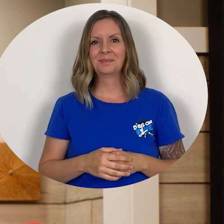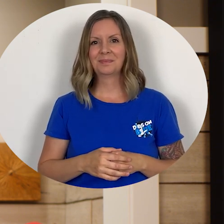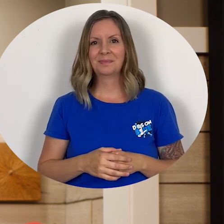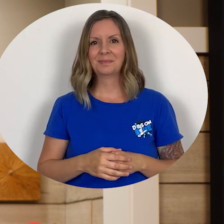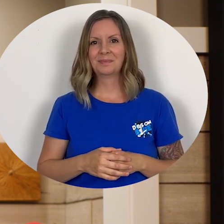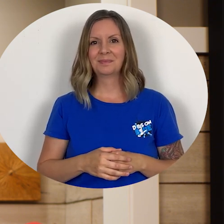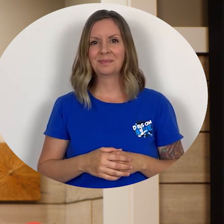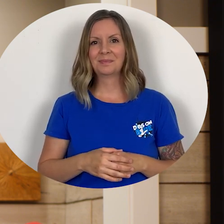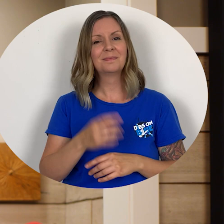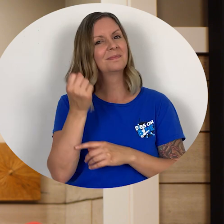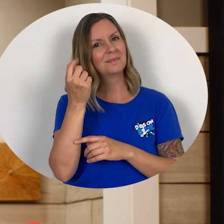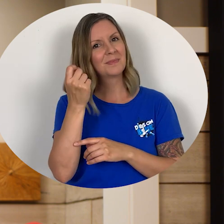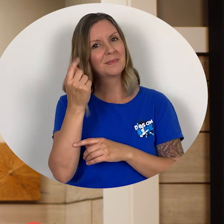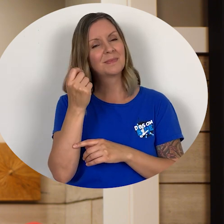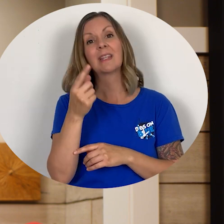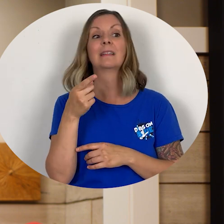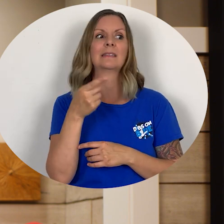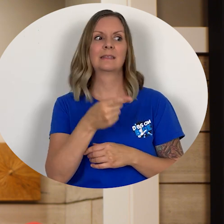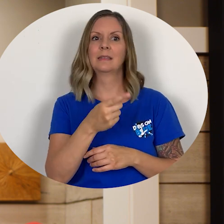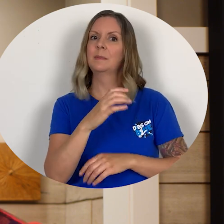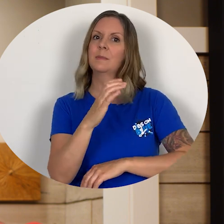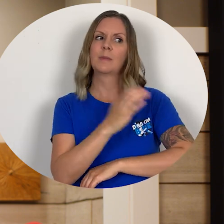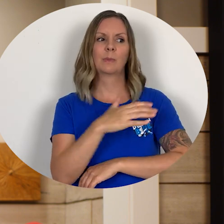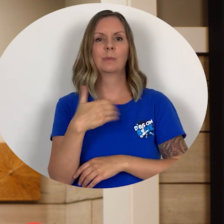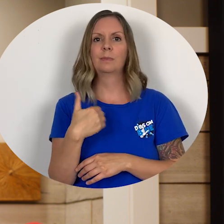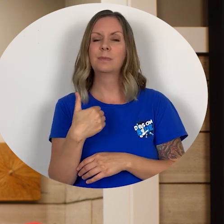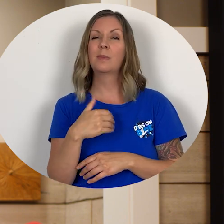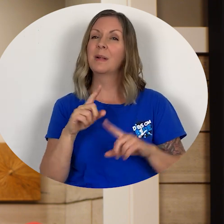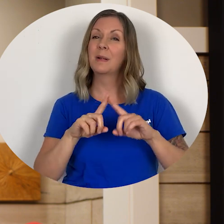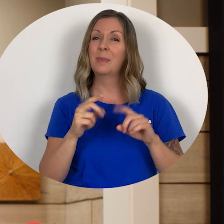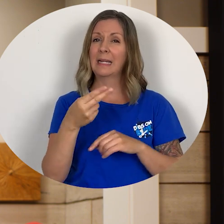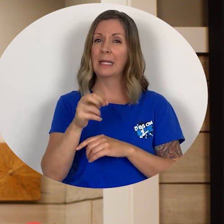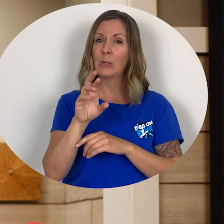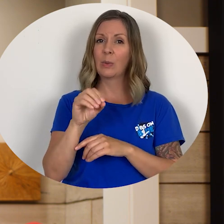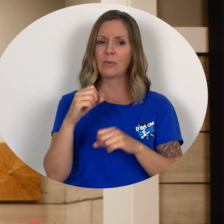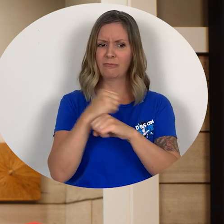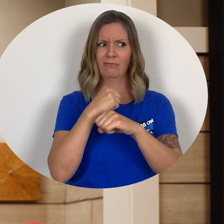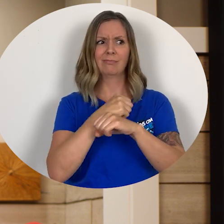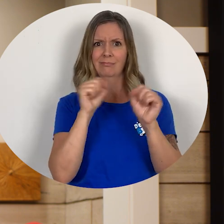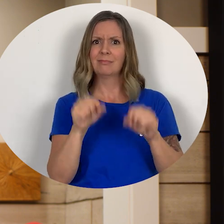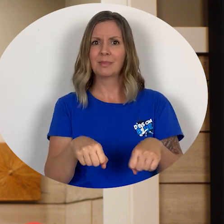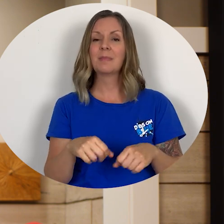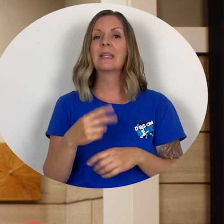their fingers, and win. So as you can likely tell, Thanos is a powerful enemy, but the